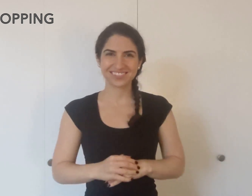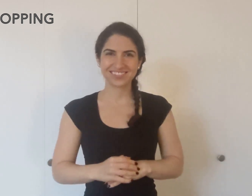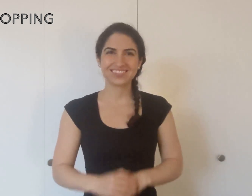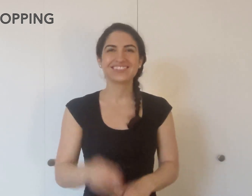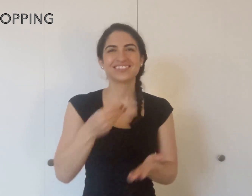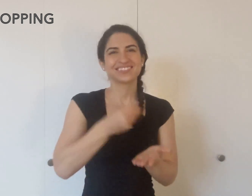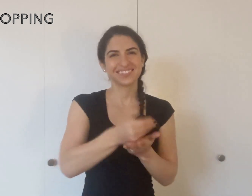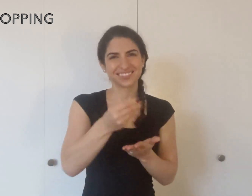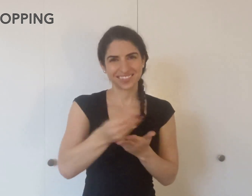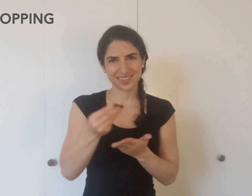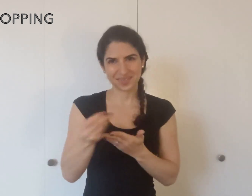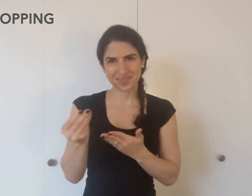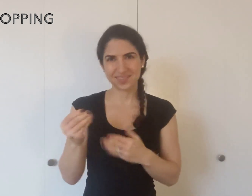SHOP.